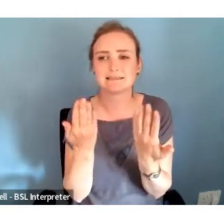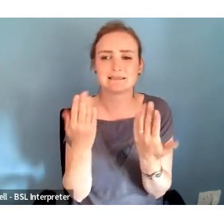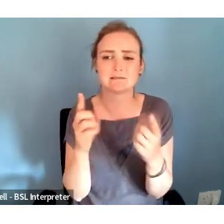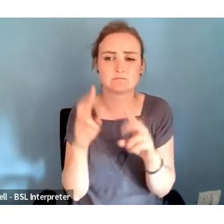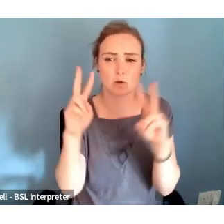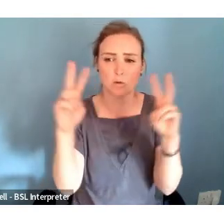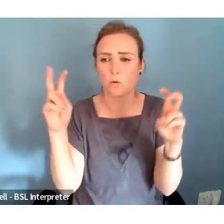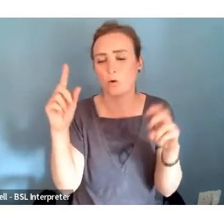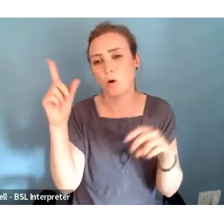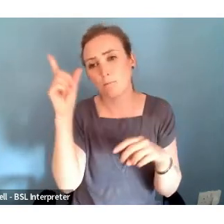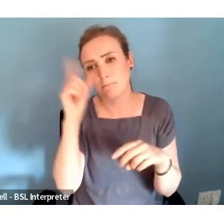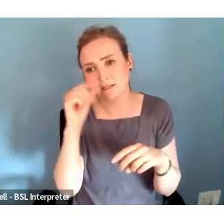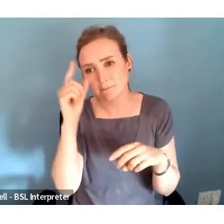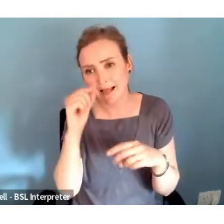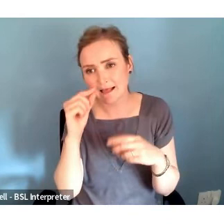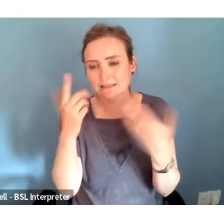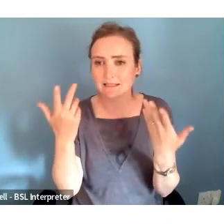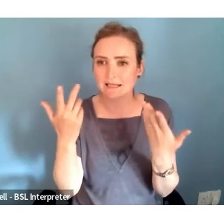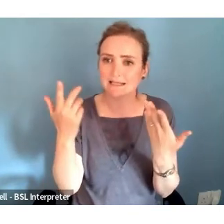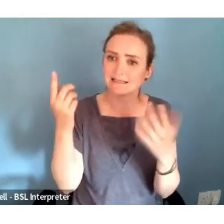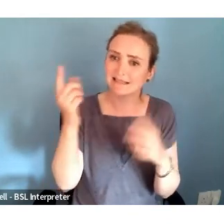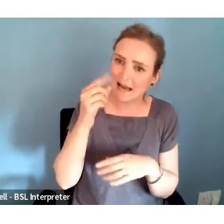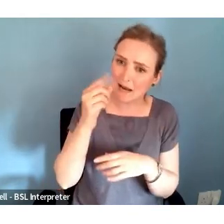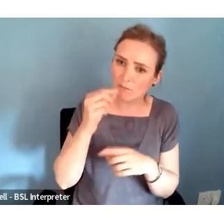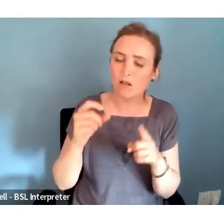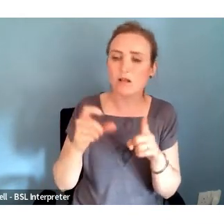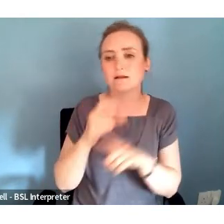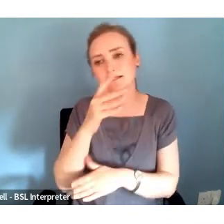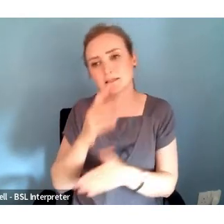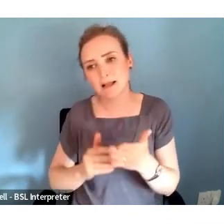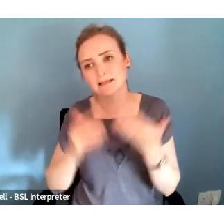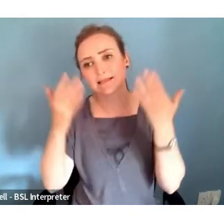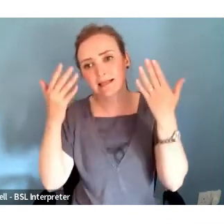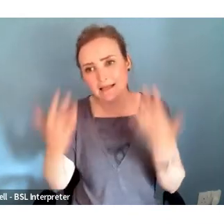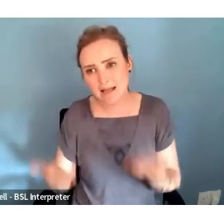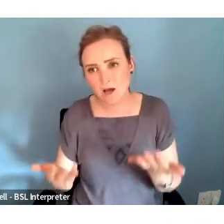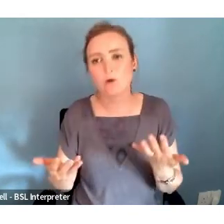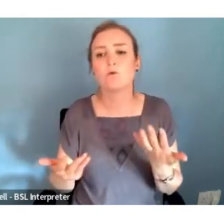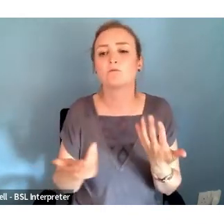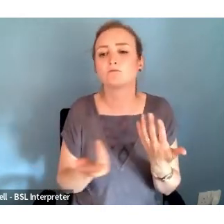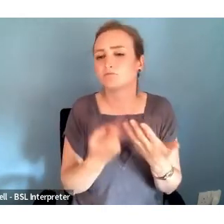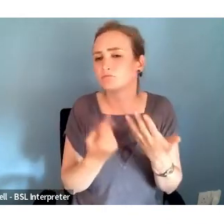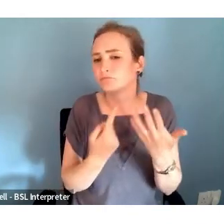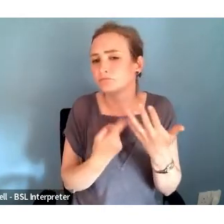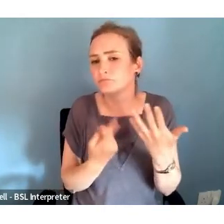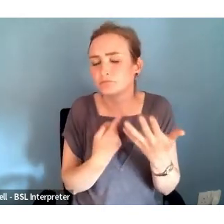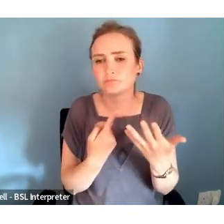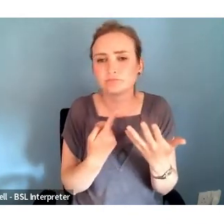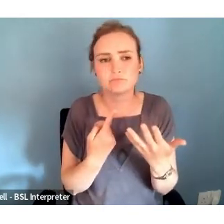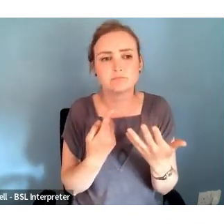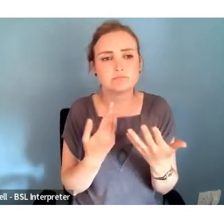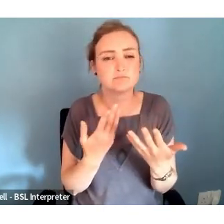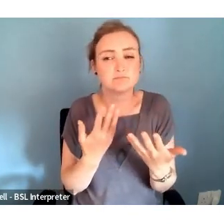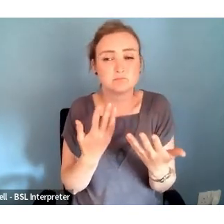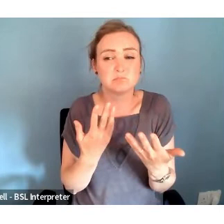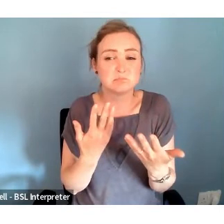and En I believe and Disability Noun inarable. There are quite a few specialist journals. They are not cheap to advertise in. You might not want to